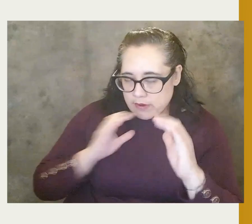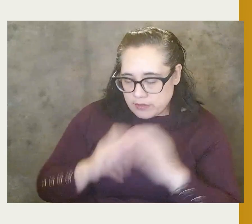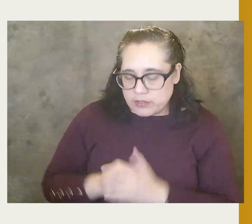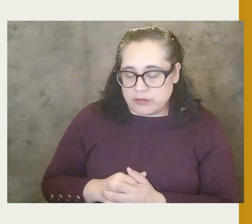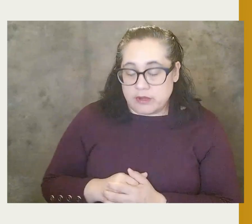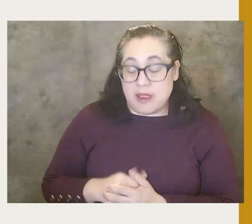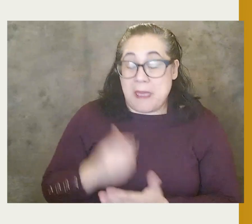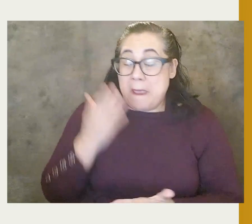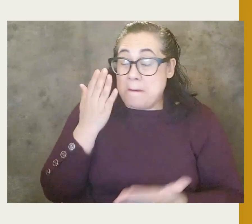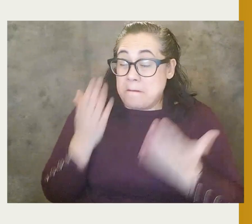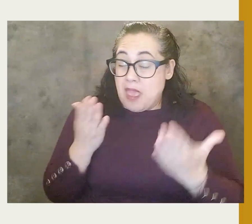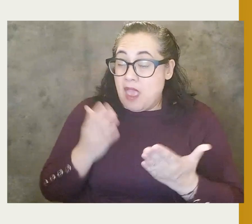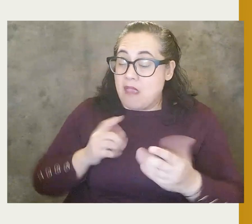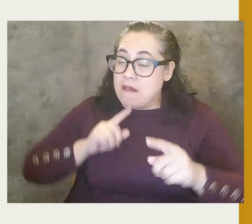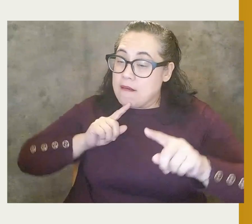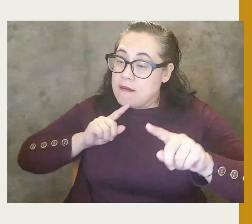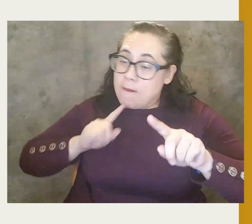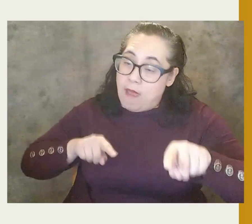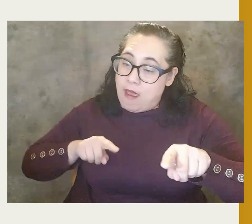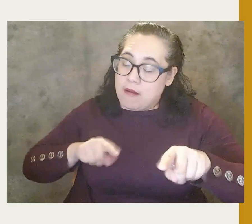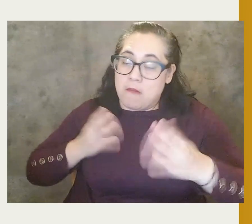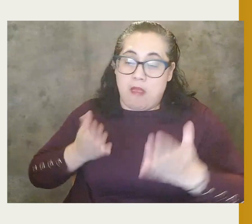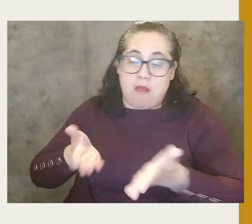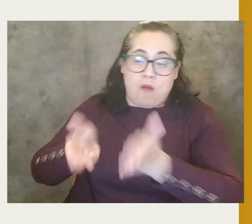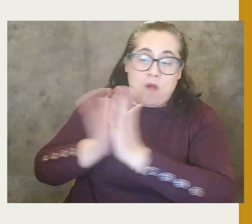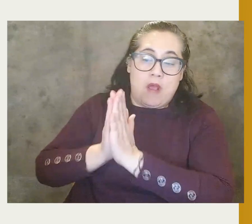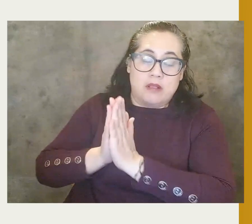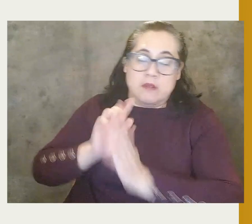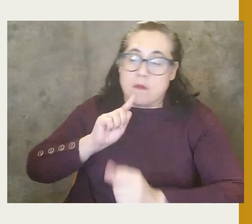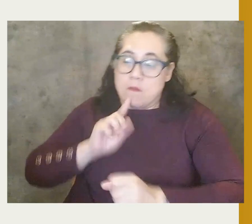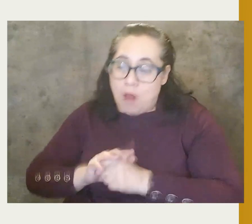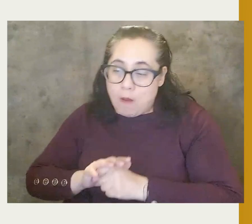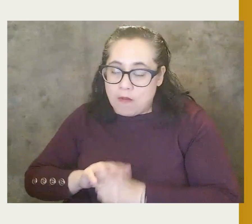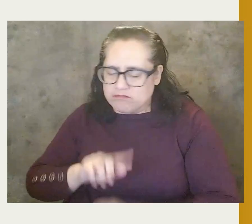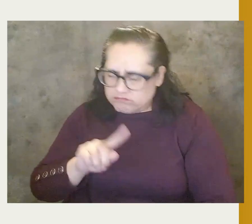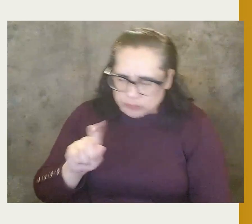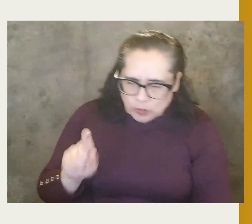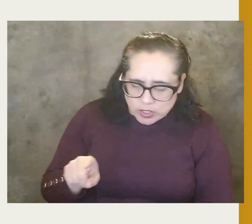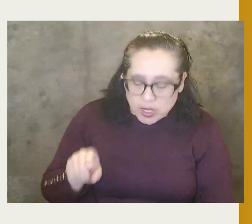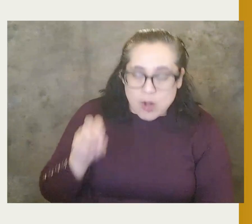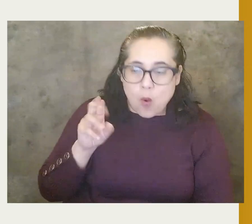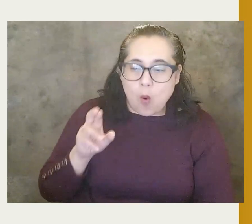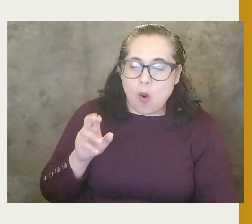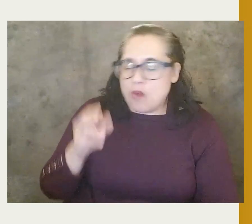It may be a command, request, a promise, a question, or the sharing of information.